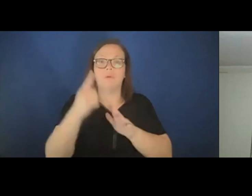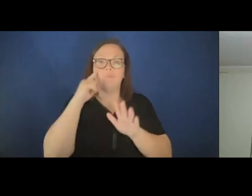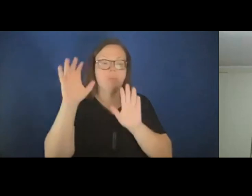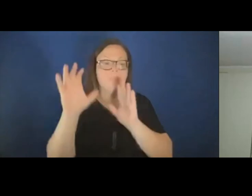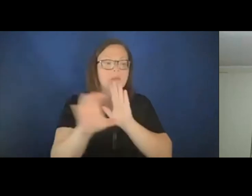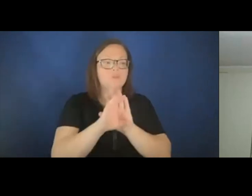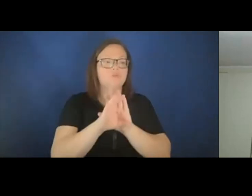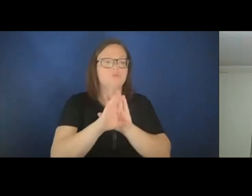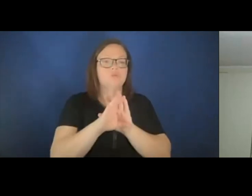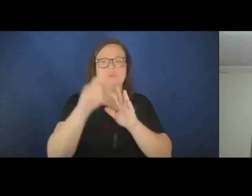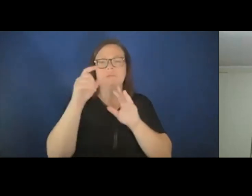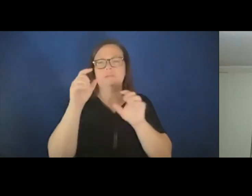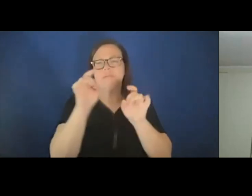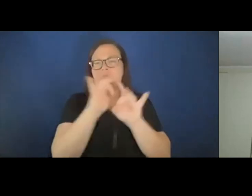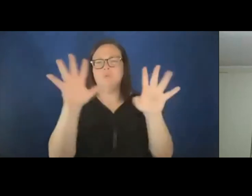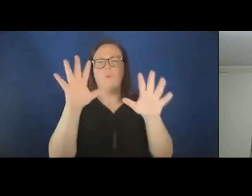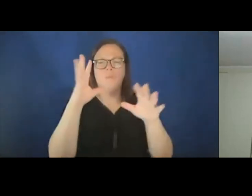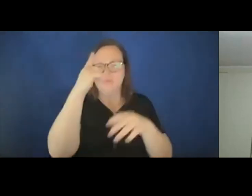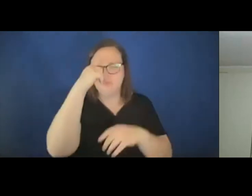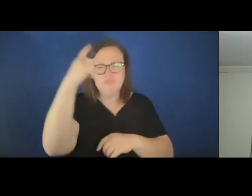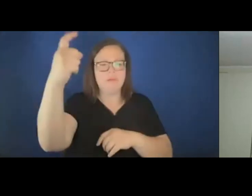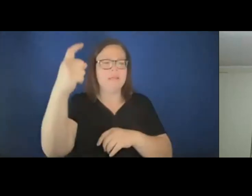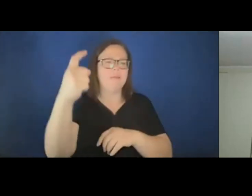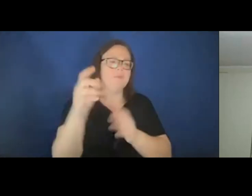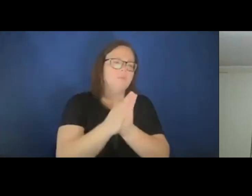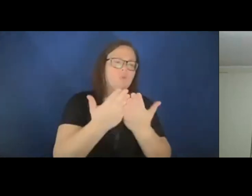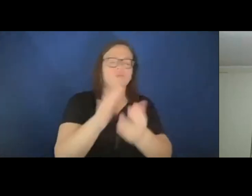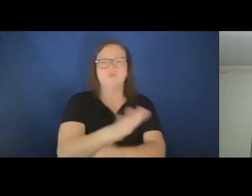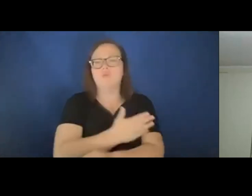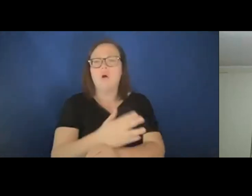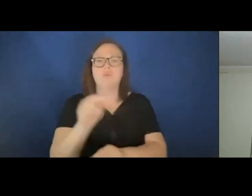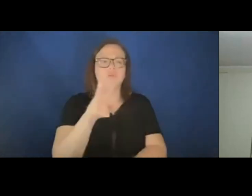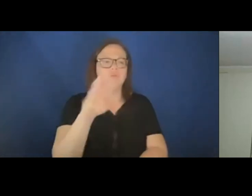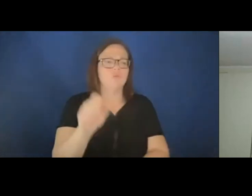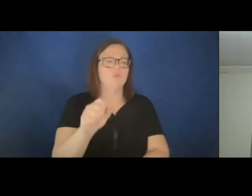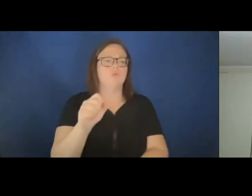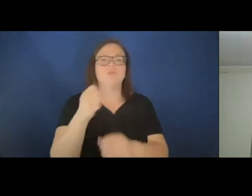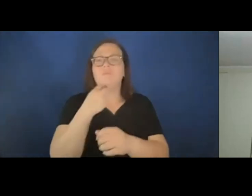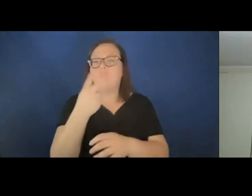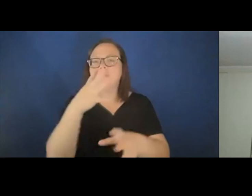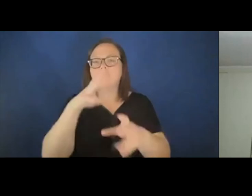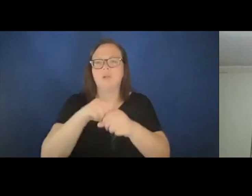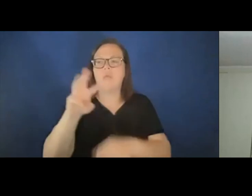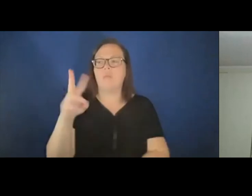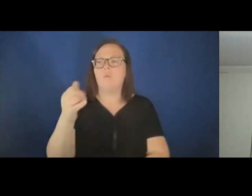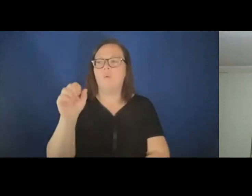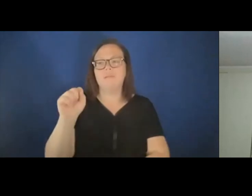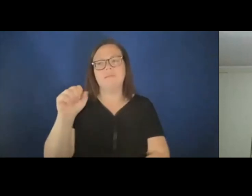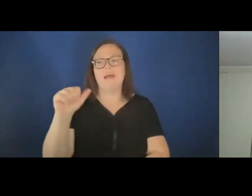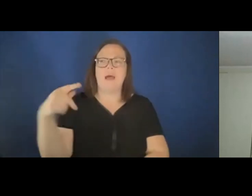nightmares, books songs, the news voices on WhatsApp calls messages listened to again and again